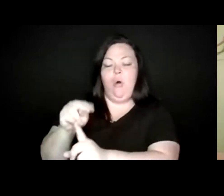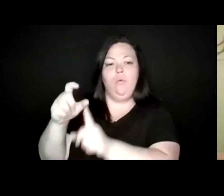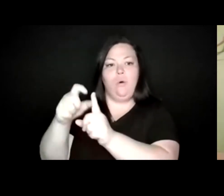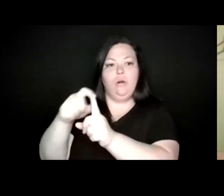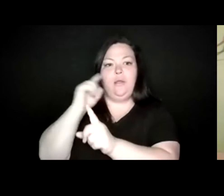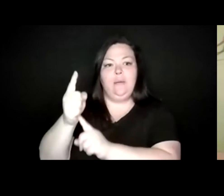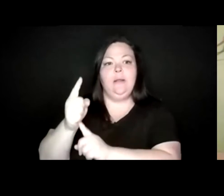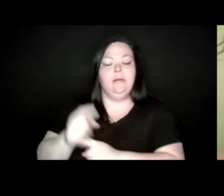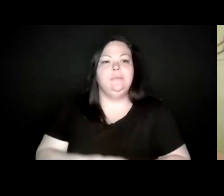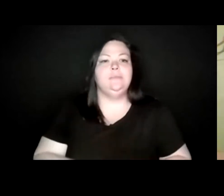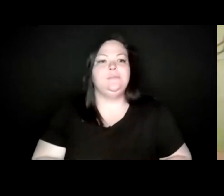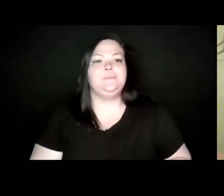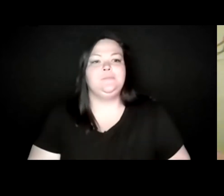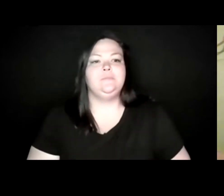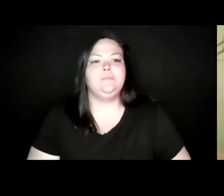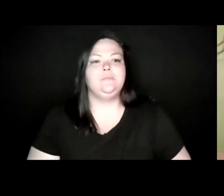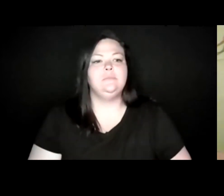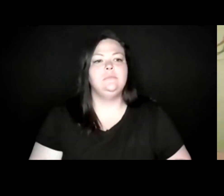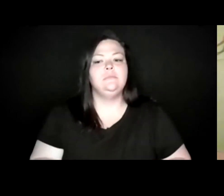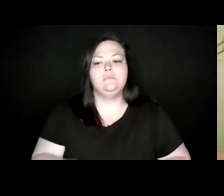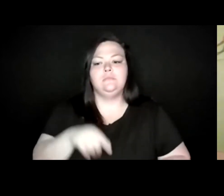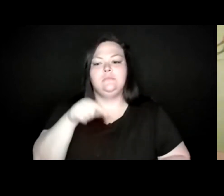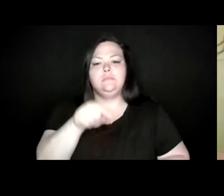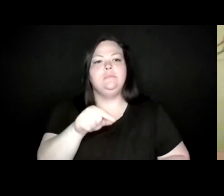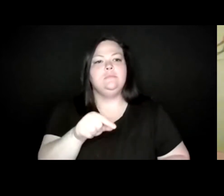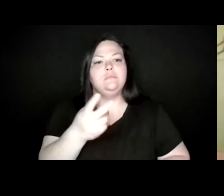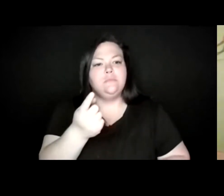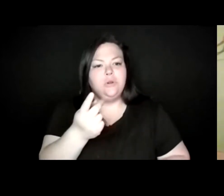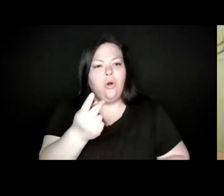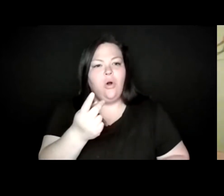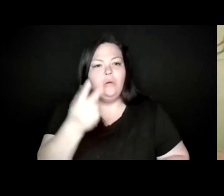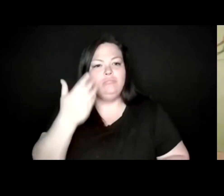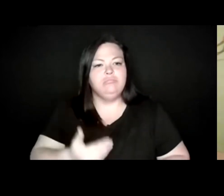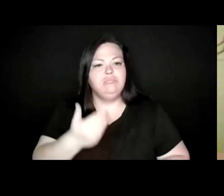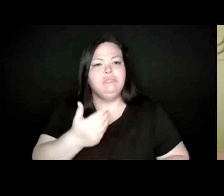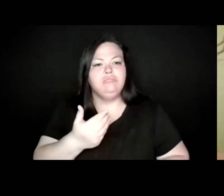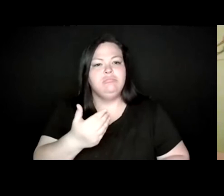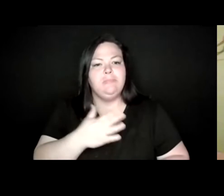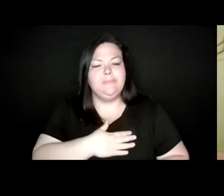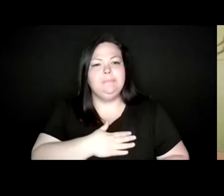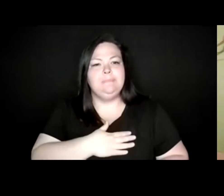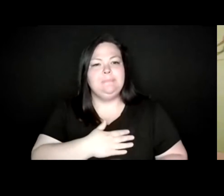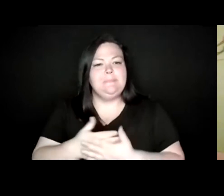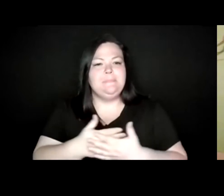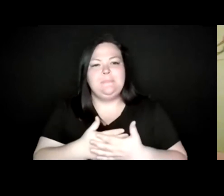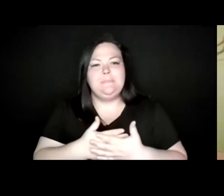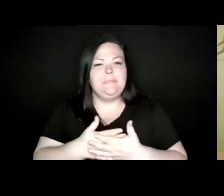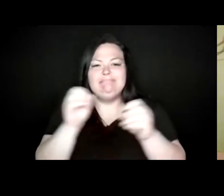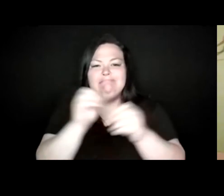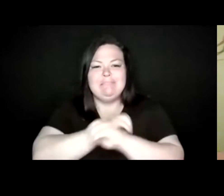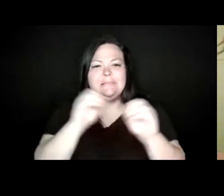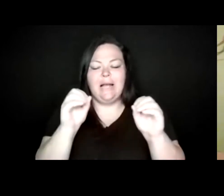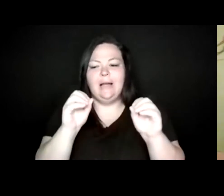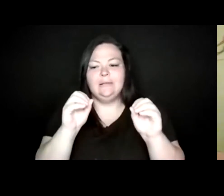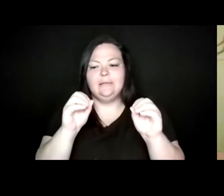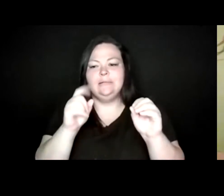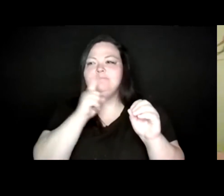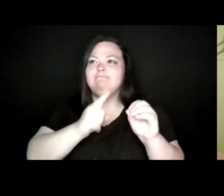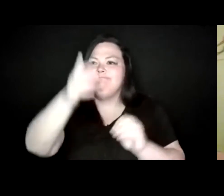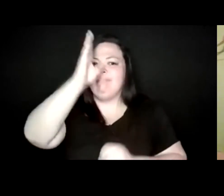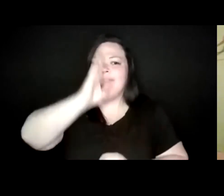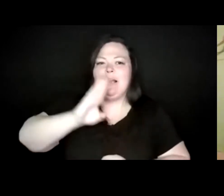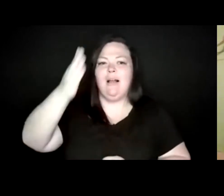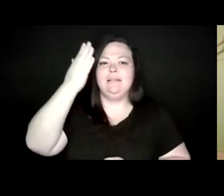"La sequía me persigue. Mi cuerpo de neonata no expuesta a la divinidad navega en la balsa